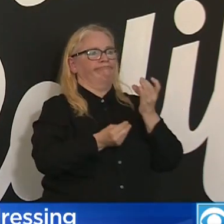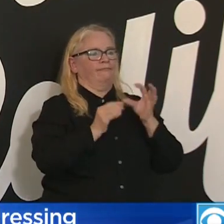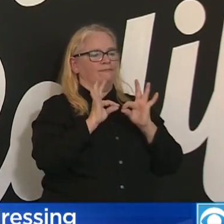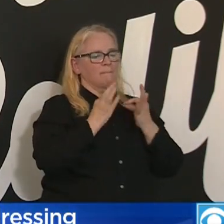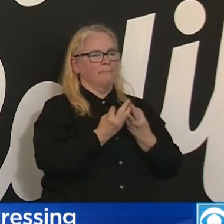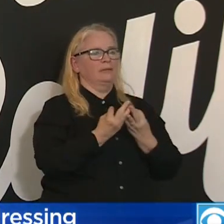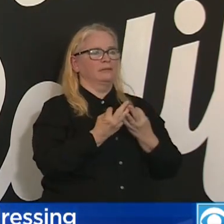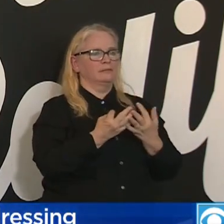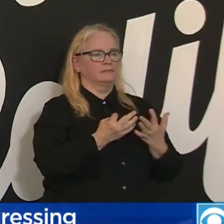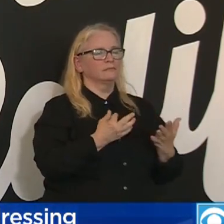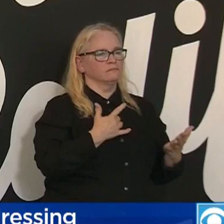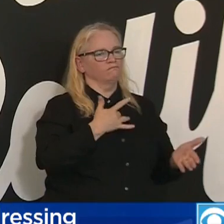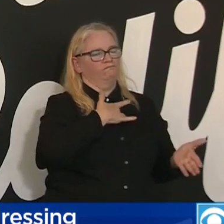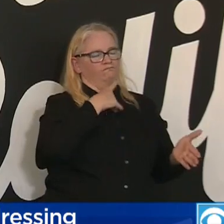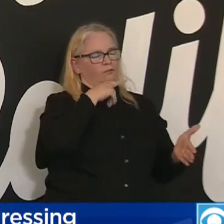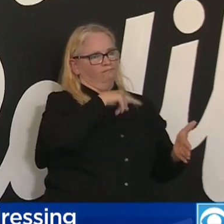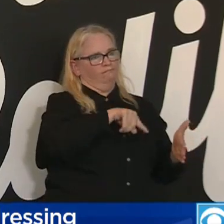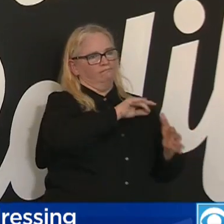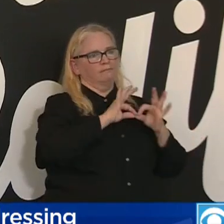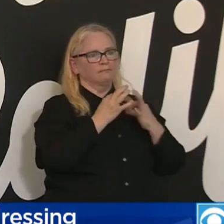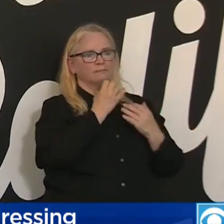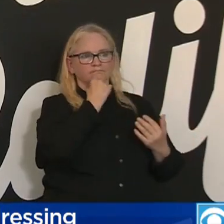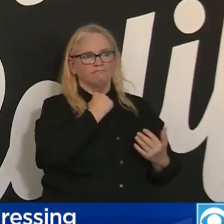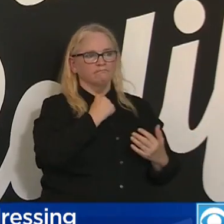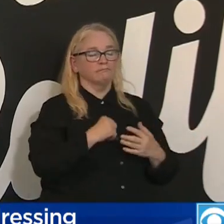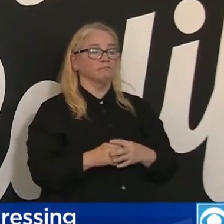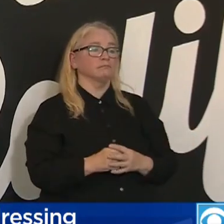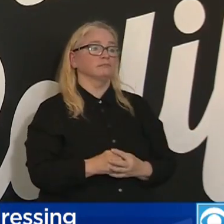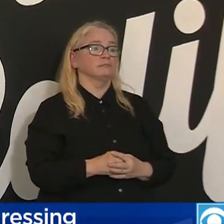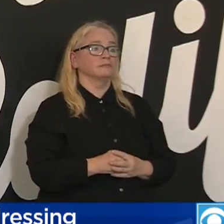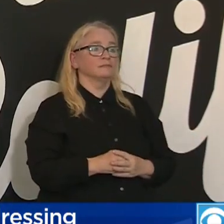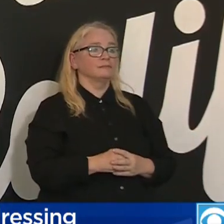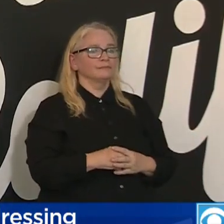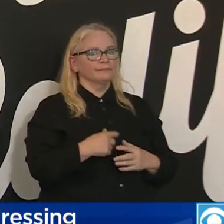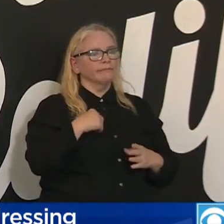LIVES HAVE RADICALLY CHANGED. OUR HEART GOES OUT TO EVERY